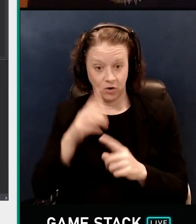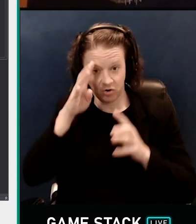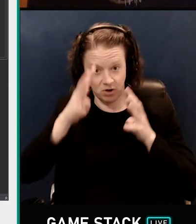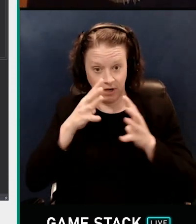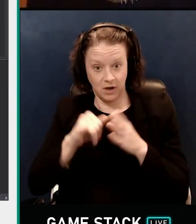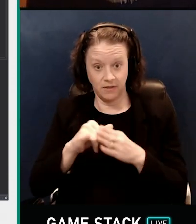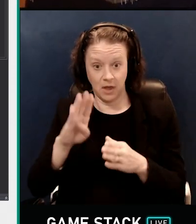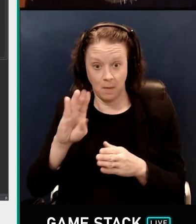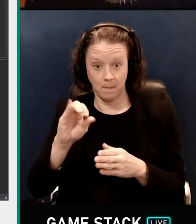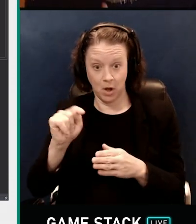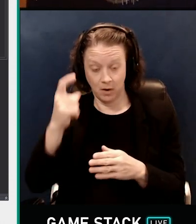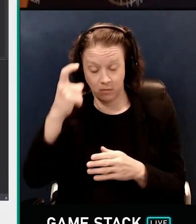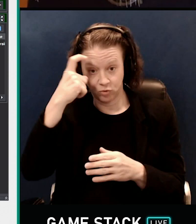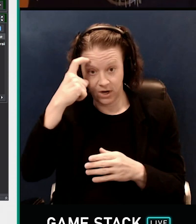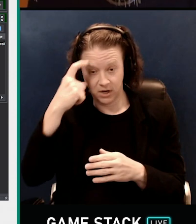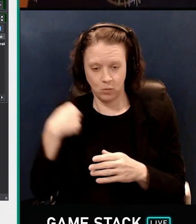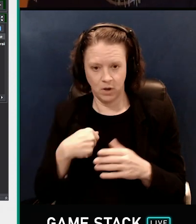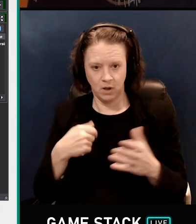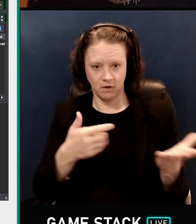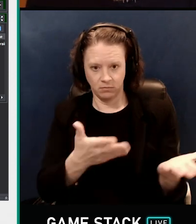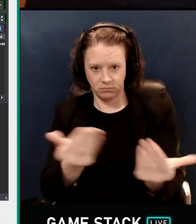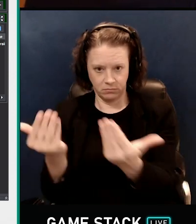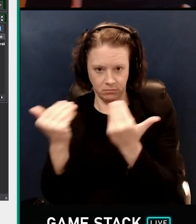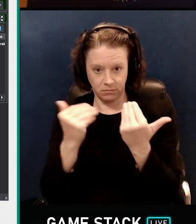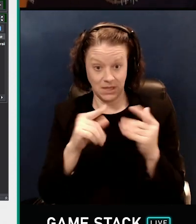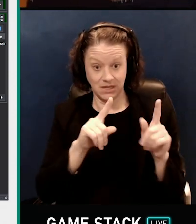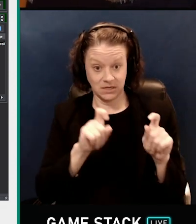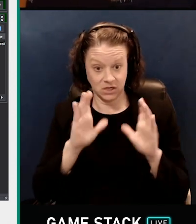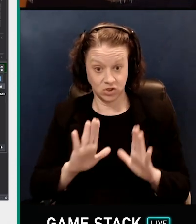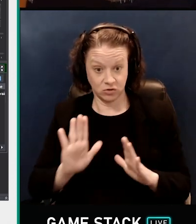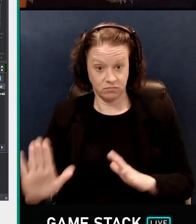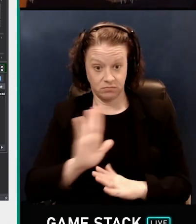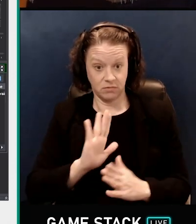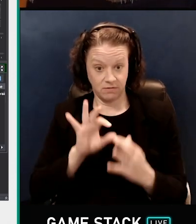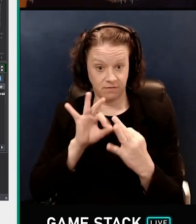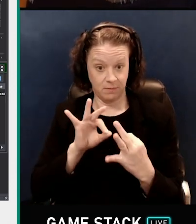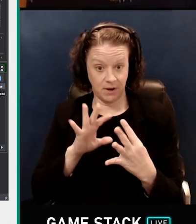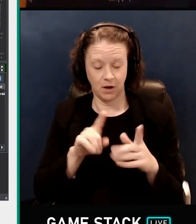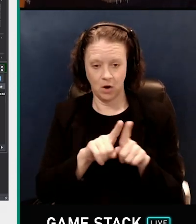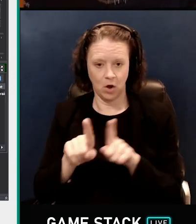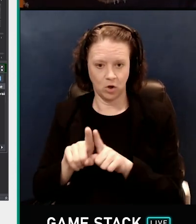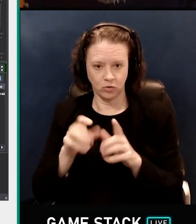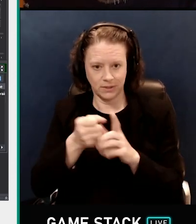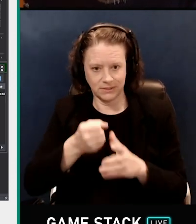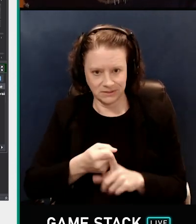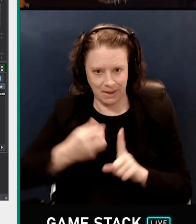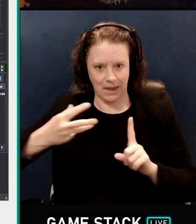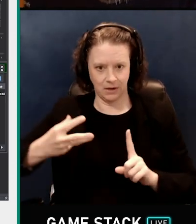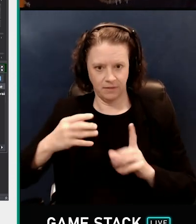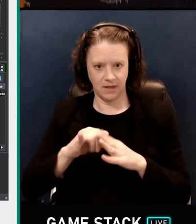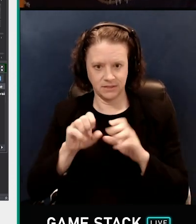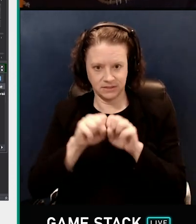we've taken on a lot of tester feedback and expanded on the system with Overmind.